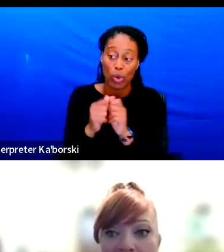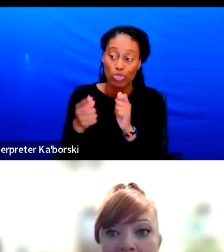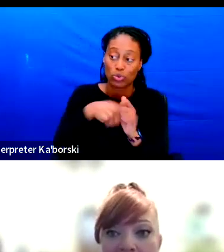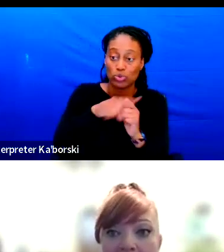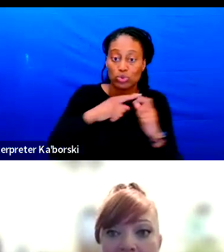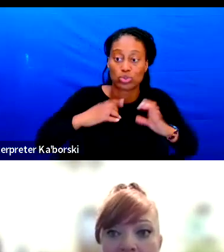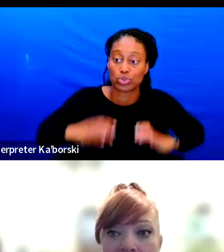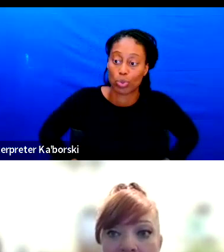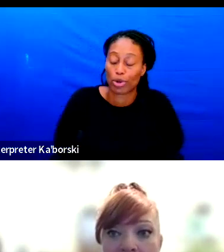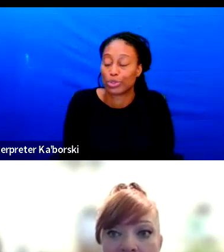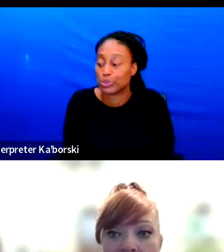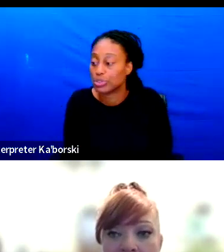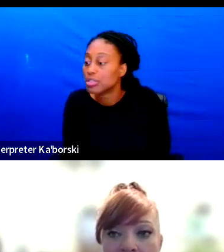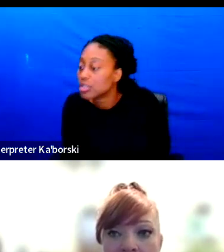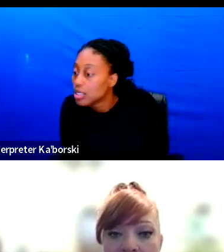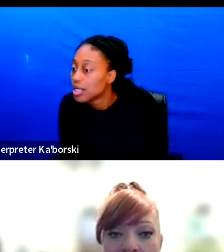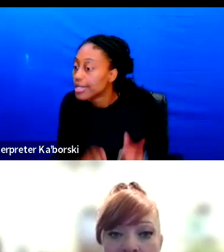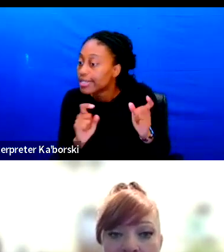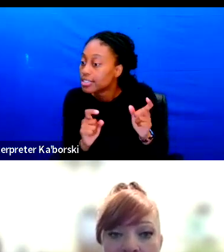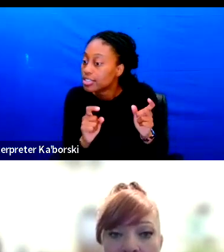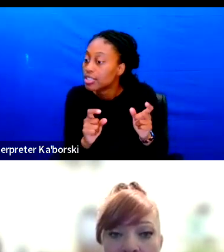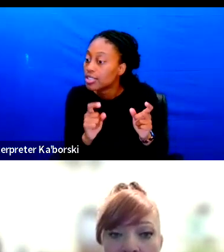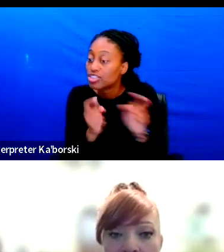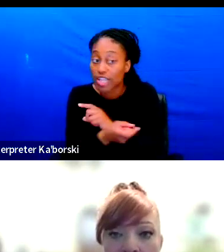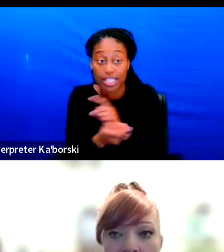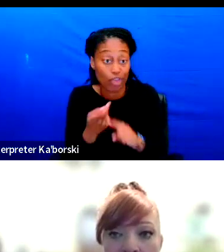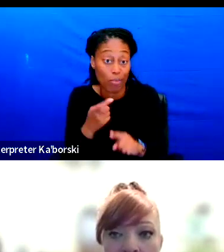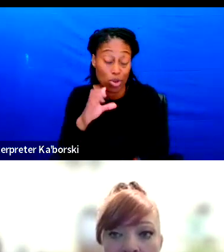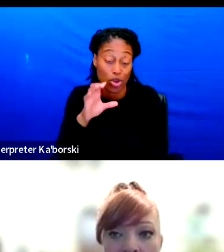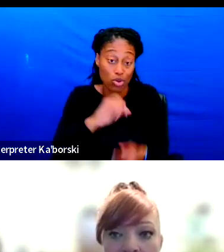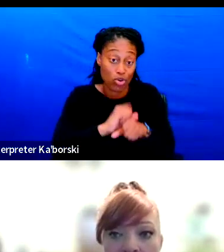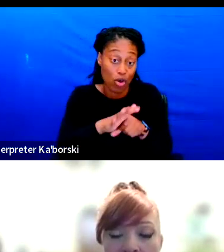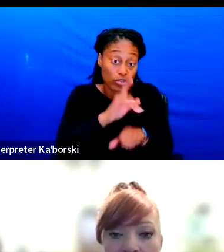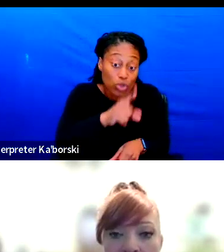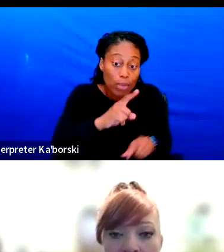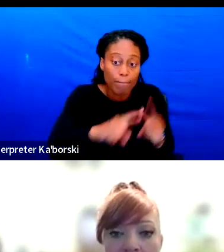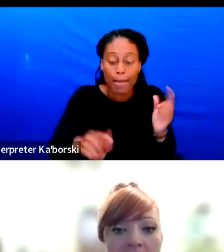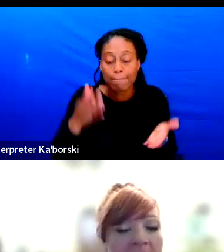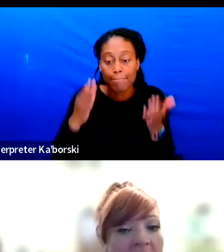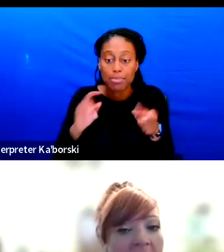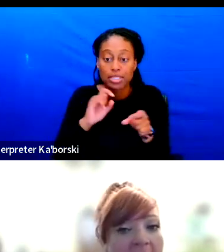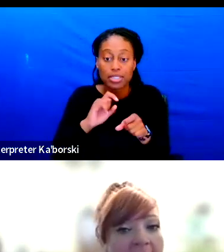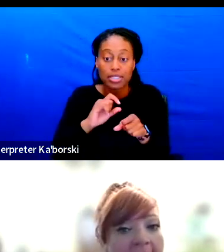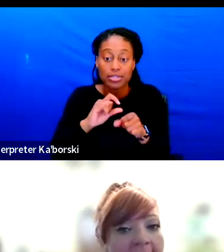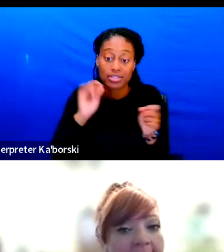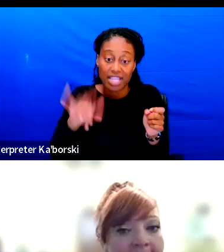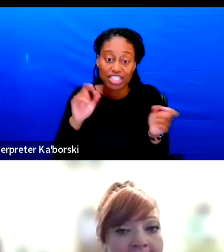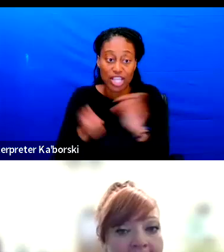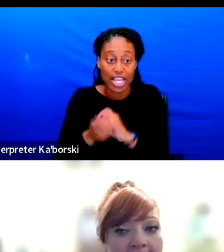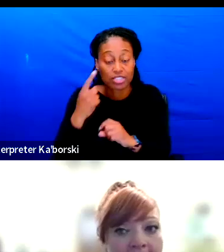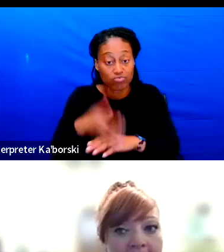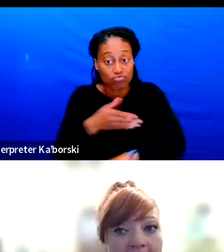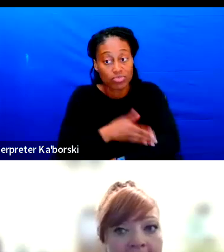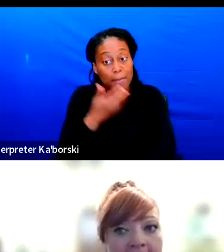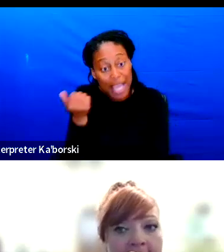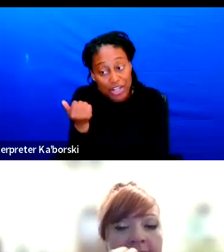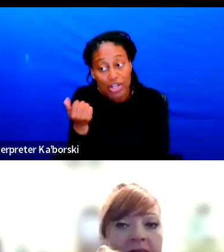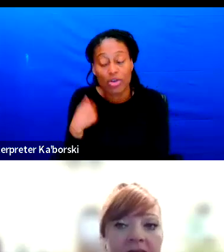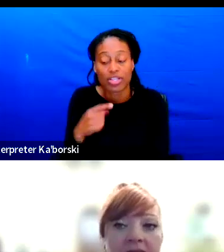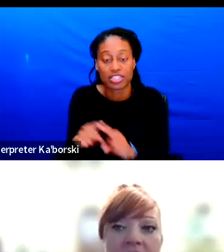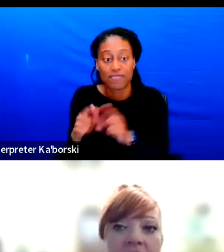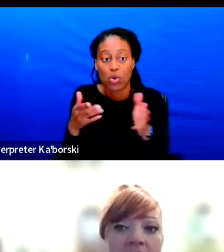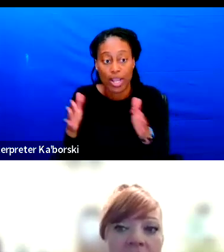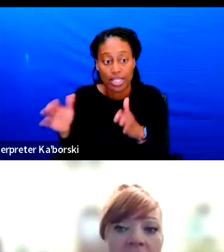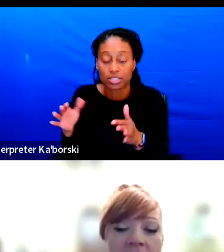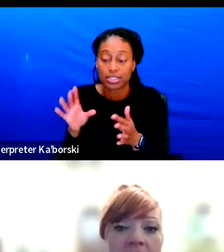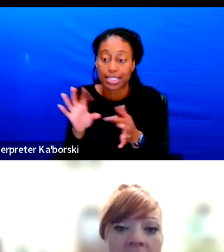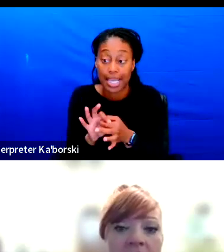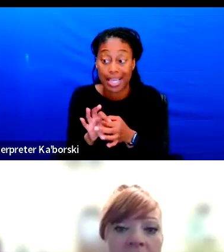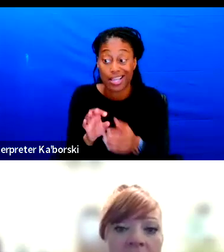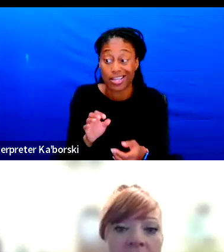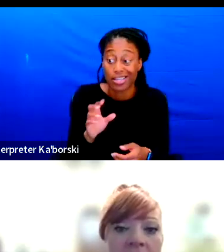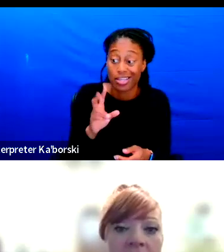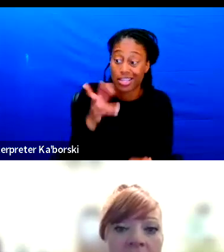Kyle Kleist: Yeah, a change brought out by Covid. But you know in the end, maybe it's been a change for the better. We found different ways of connecting even with in ours, to be able to connect with people